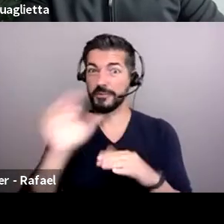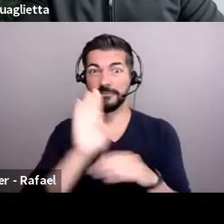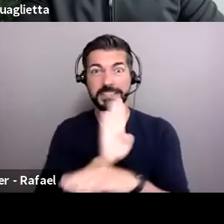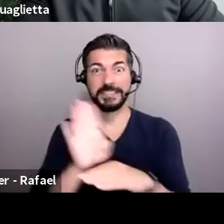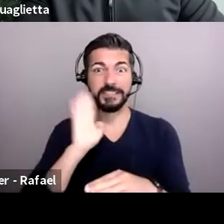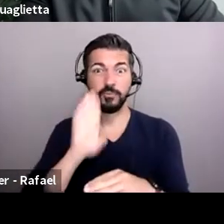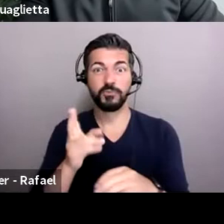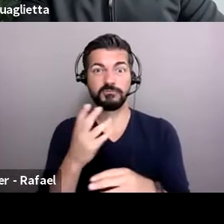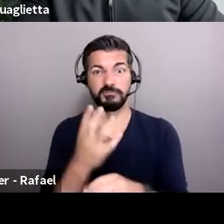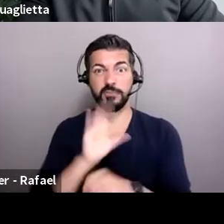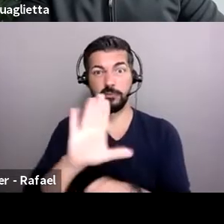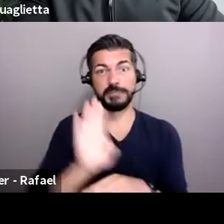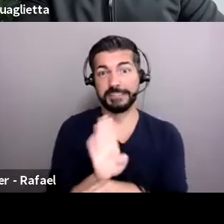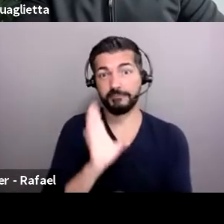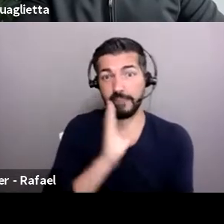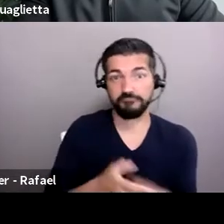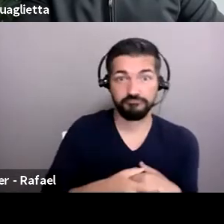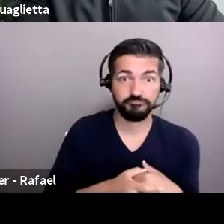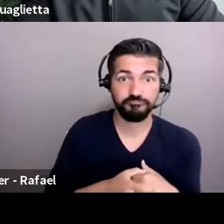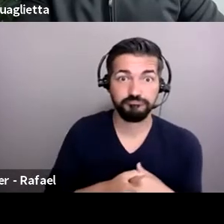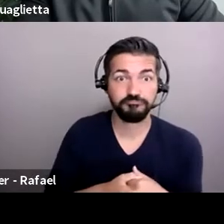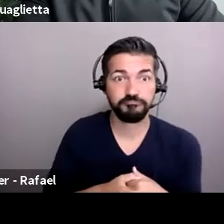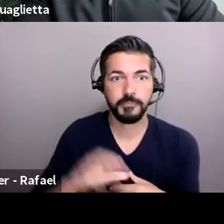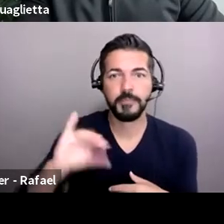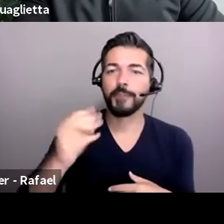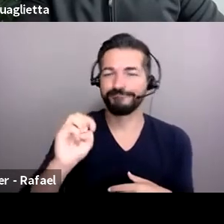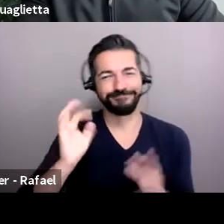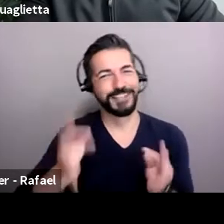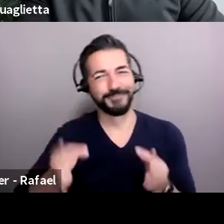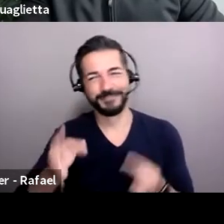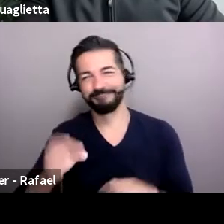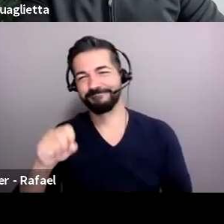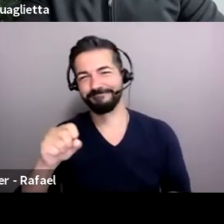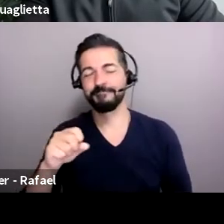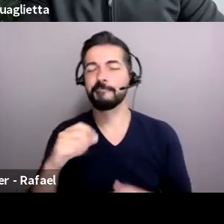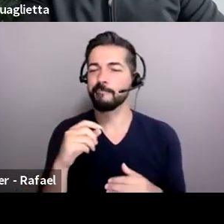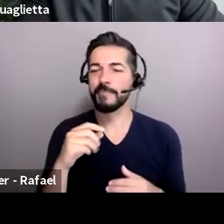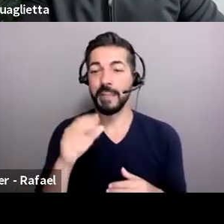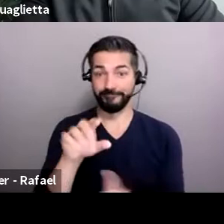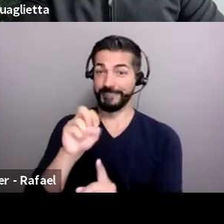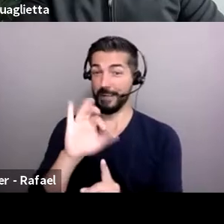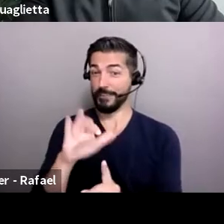Definitely. All right. Well, I'm going to ask a question. And since I have you here, Eric, you probably know this name.